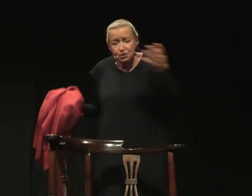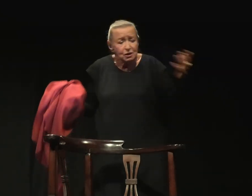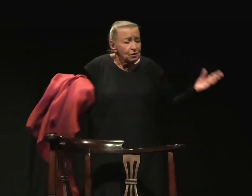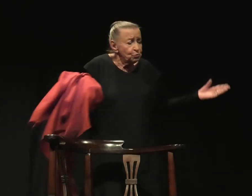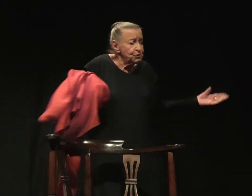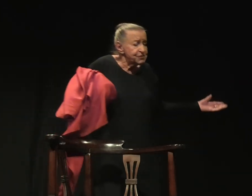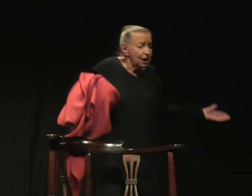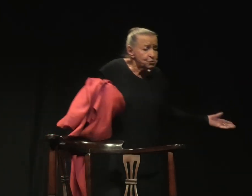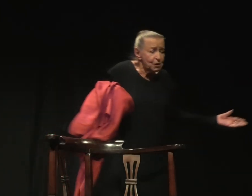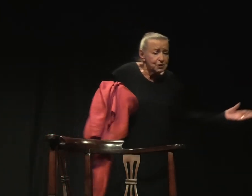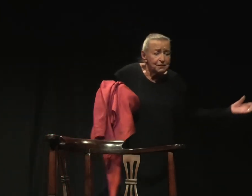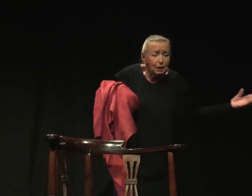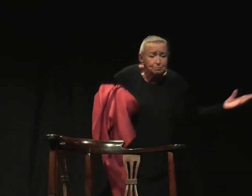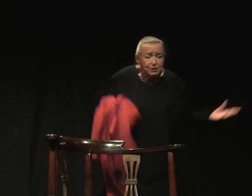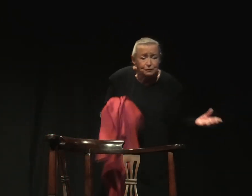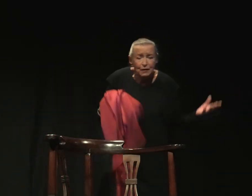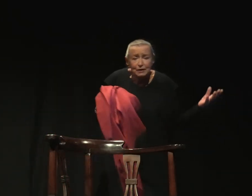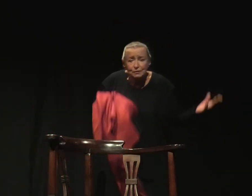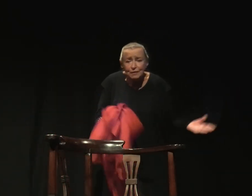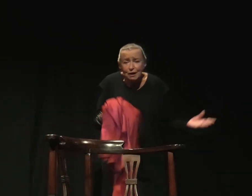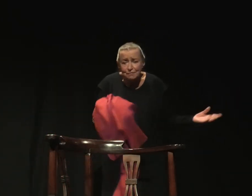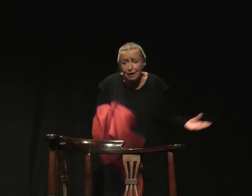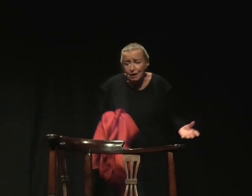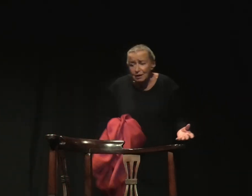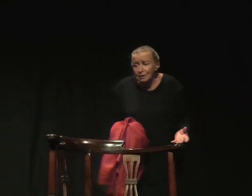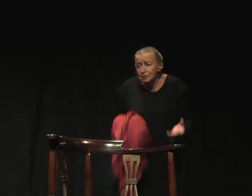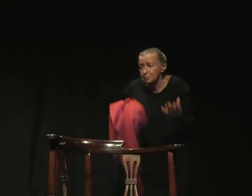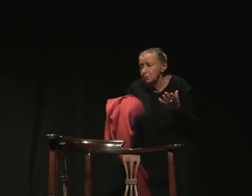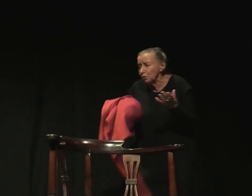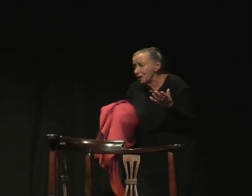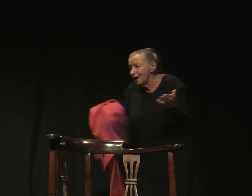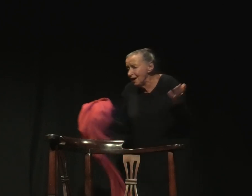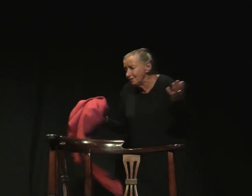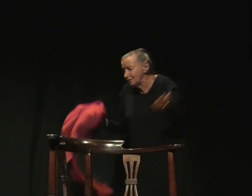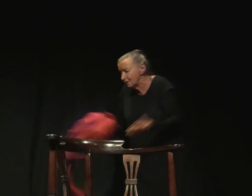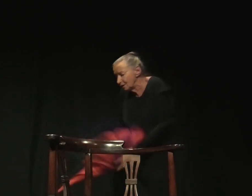There's been no loss of blood, no wounds, no battle.